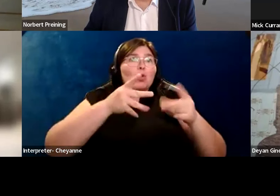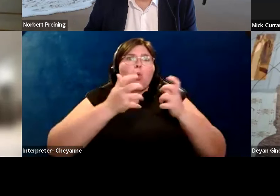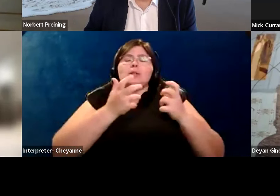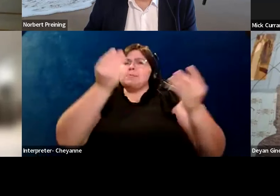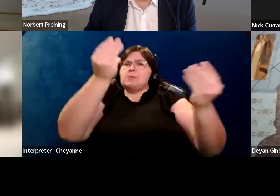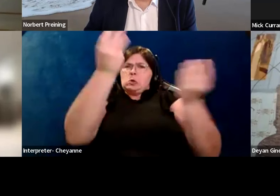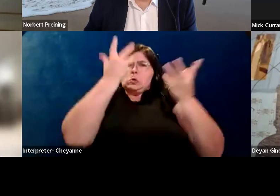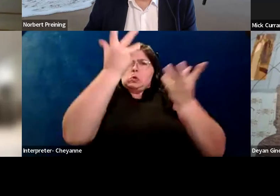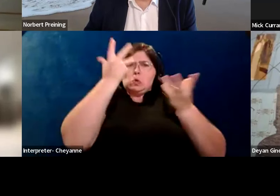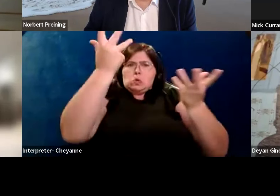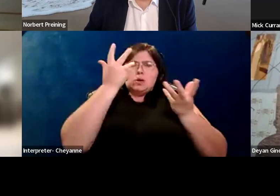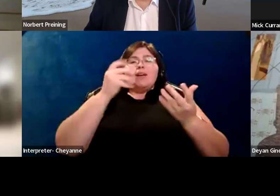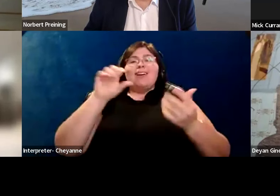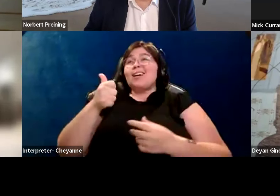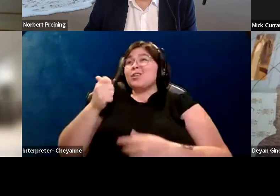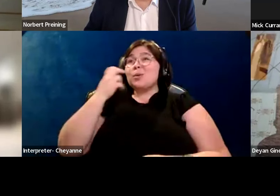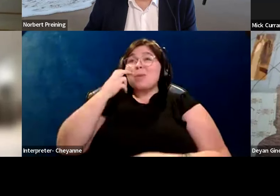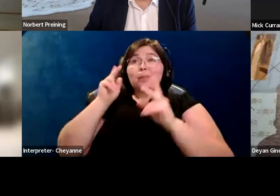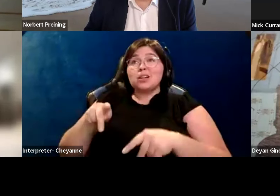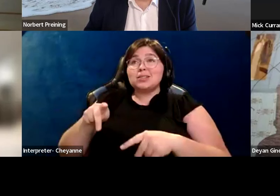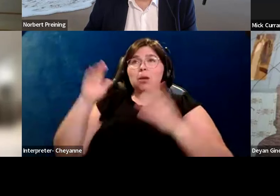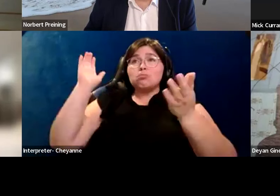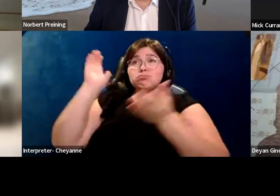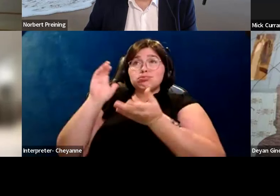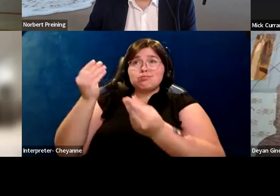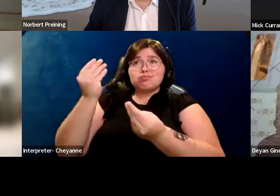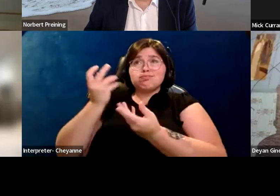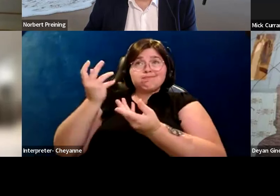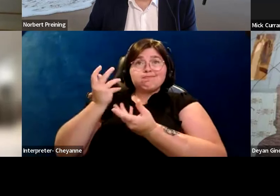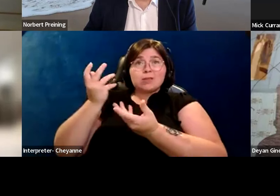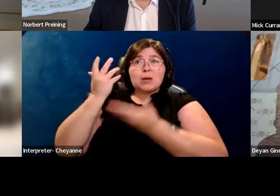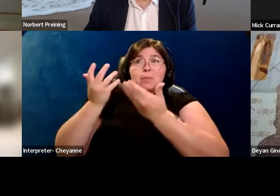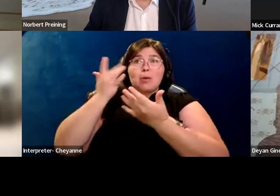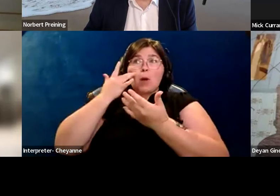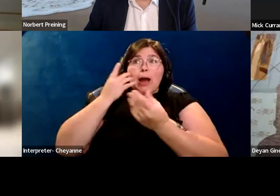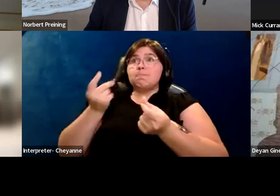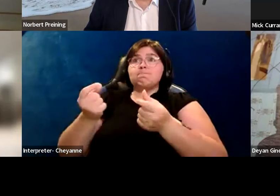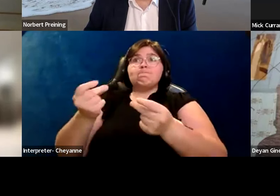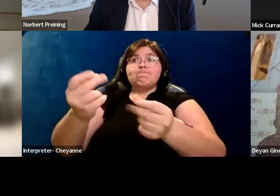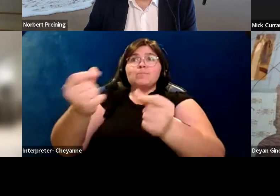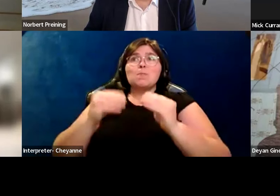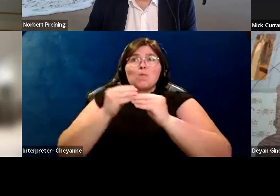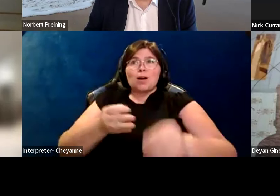One blind person might want a little bit less information because they might move around faster. They might be a little bit more expert or something.